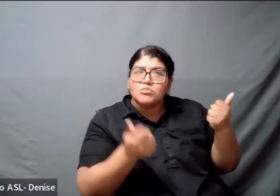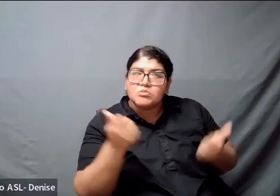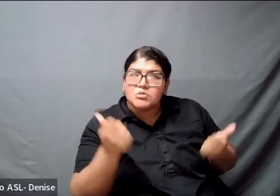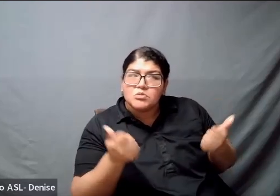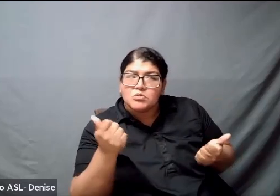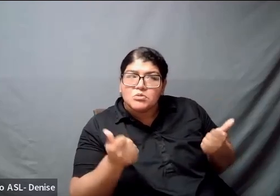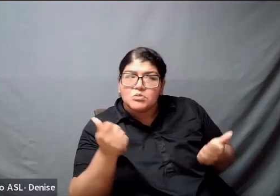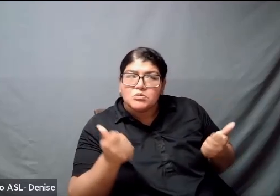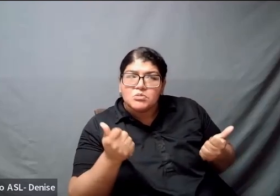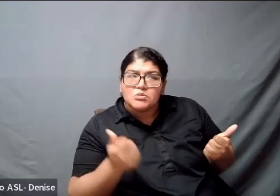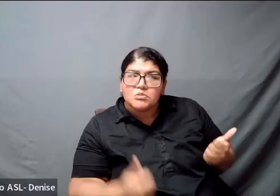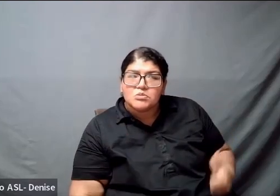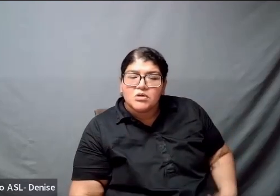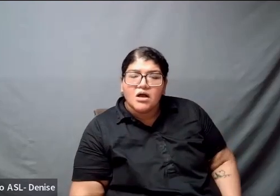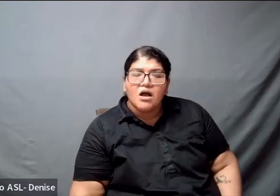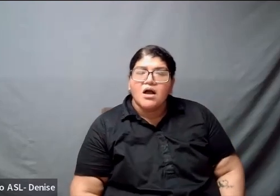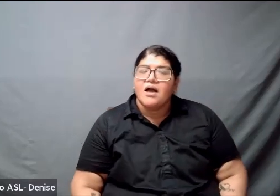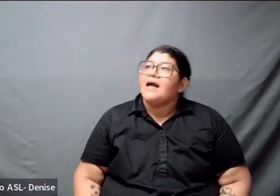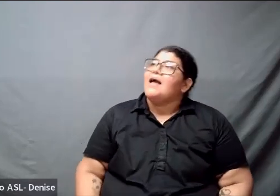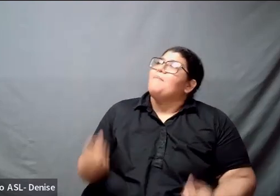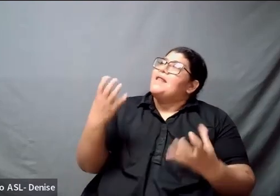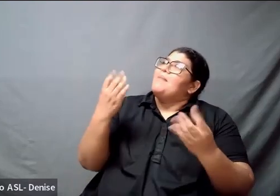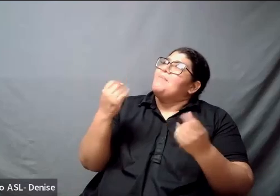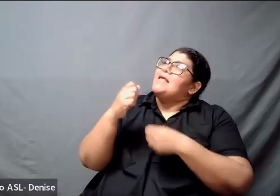So many, many, many moons ago, like nine years ago,